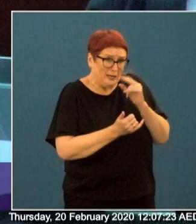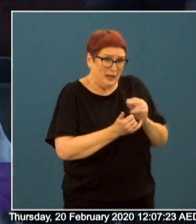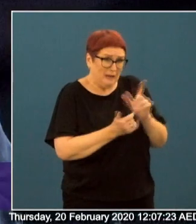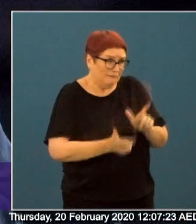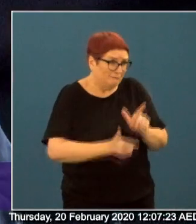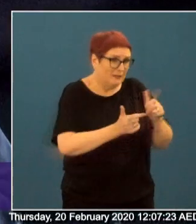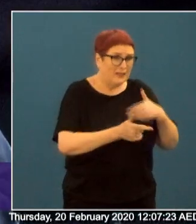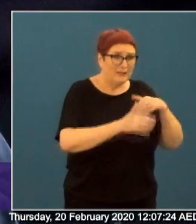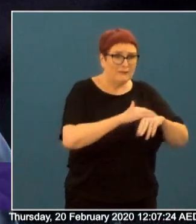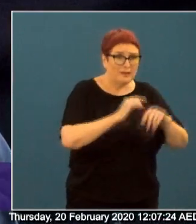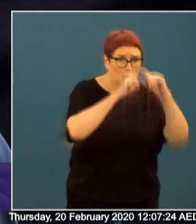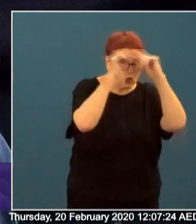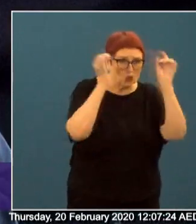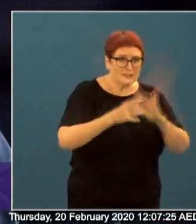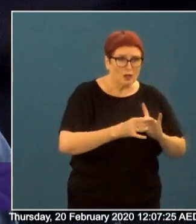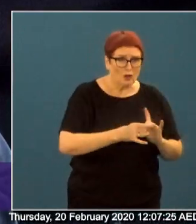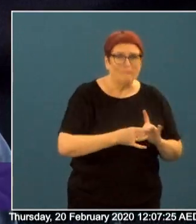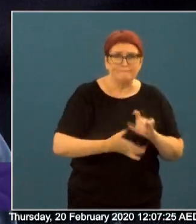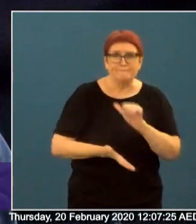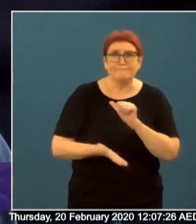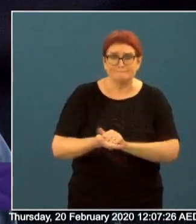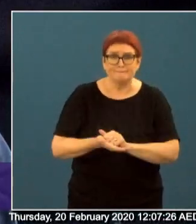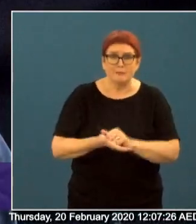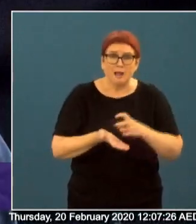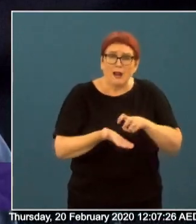That's correct. But frailty itself starts much earlier.